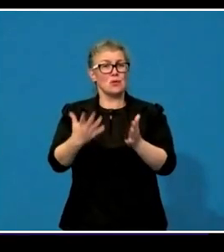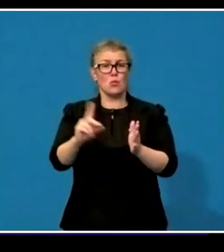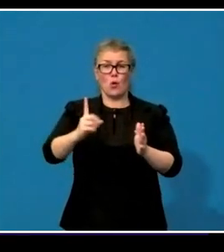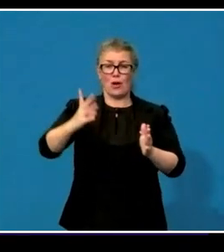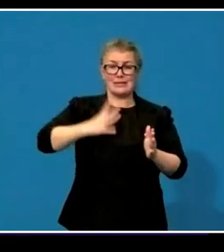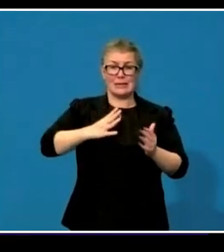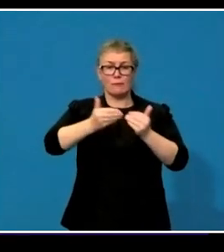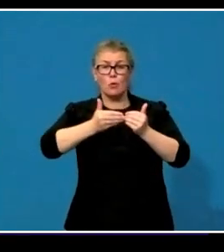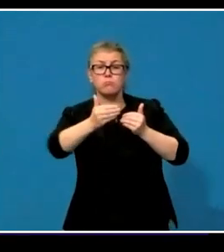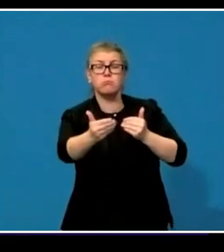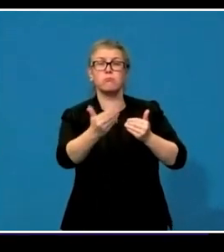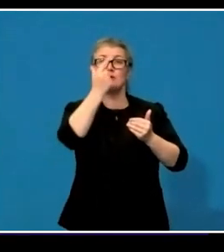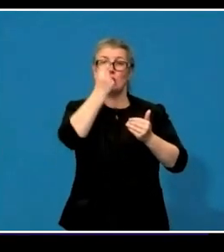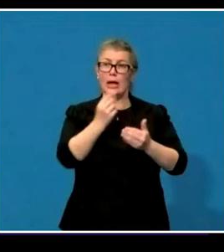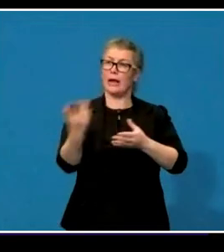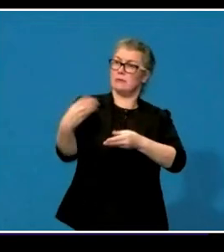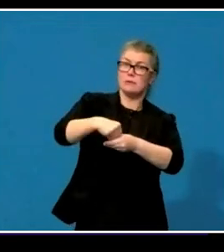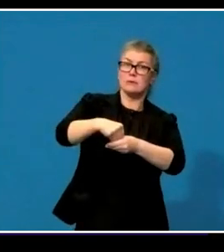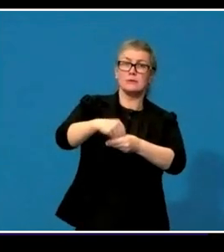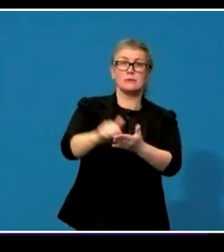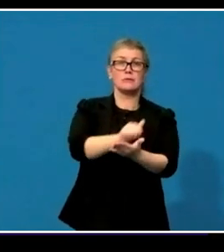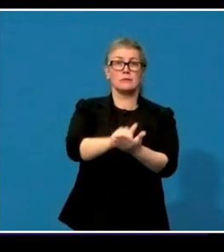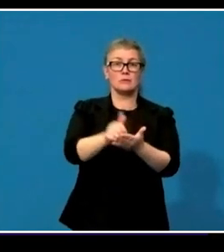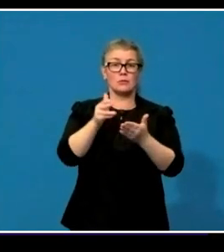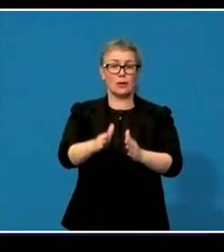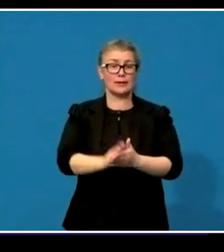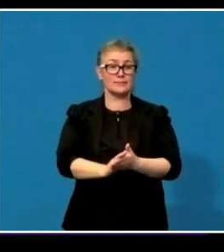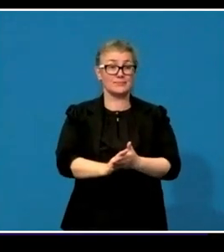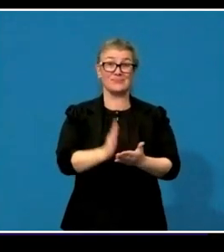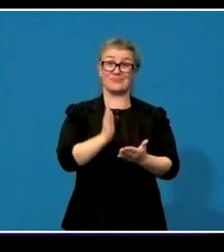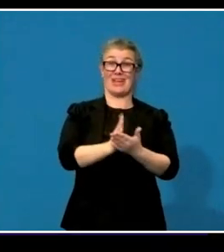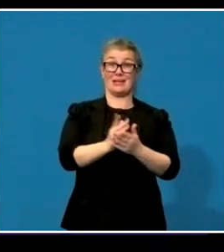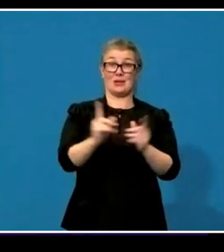fashion? JOAN: She would either need it in language and she would need it done by the